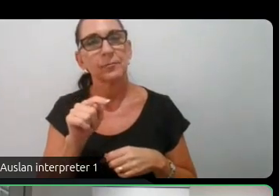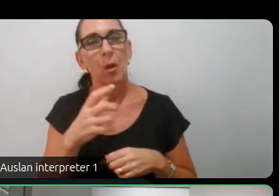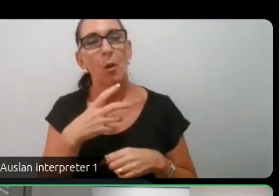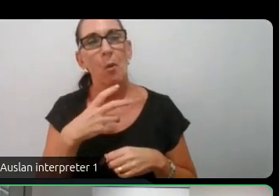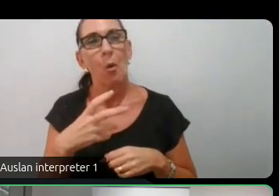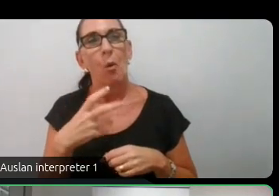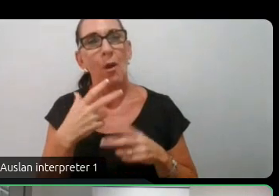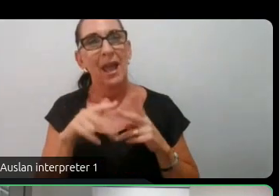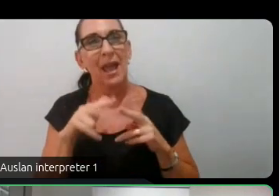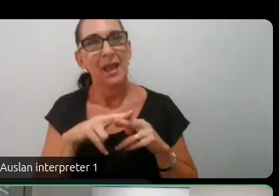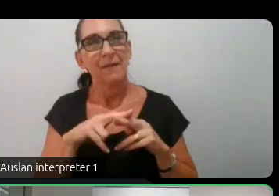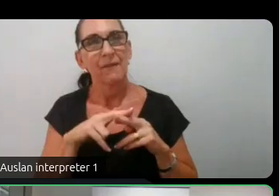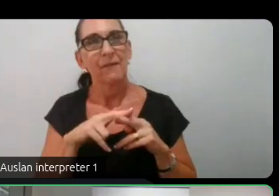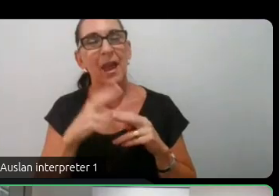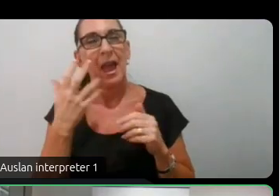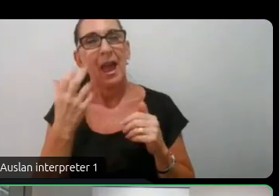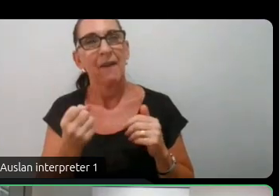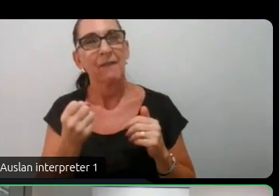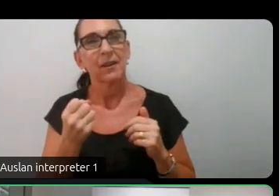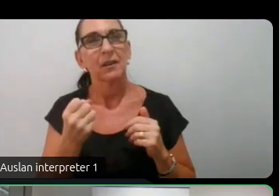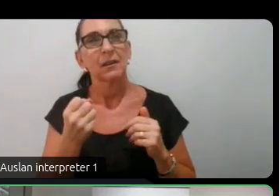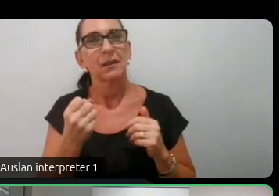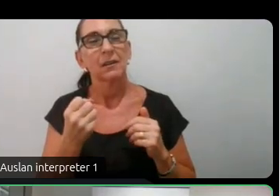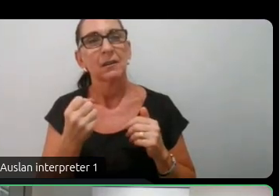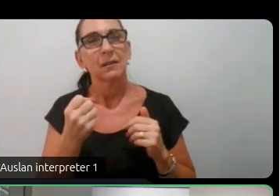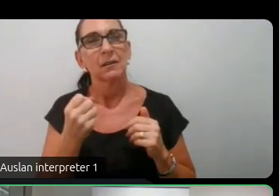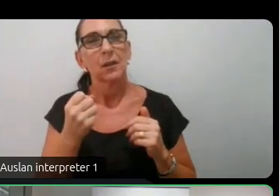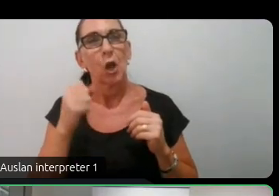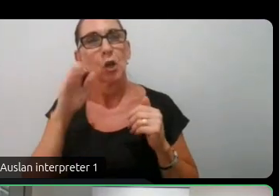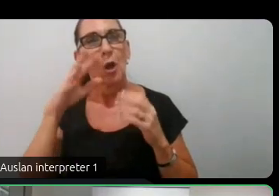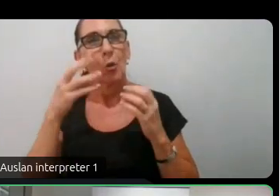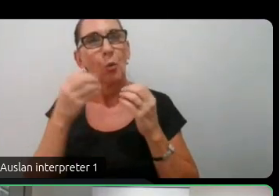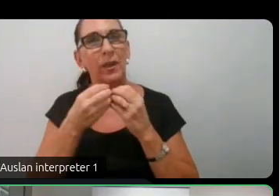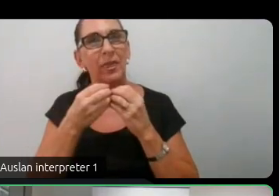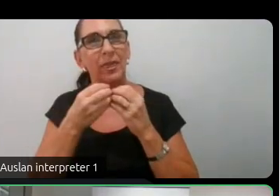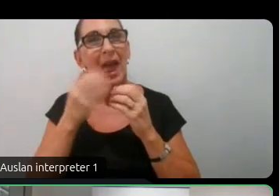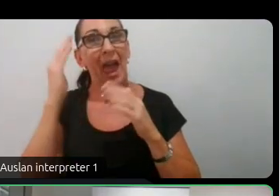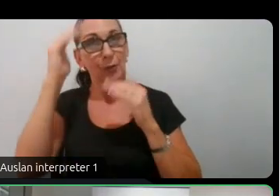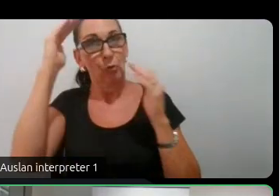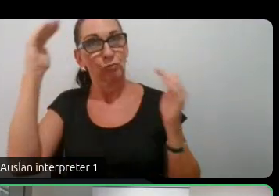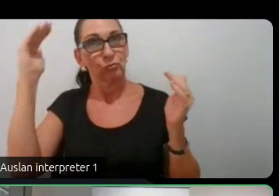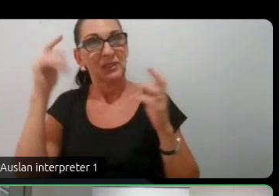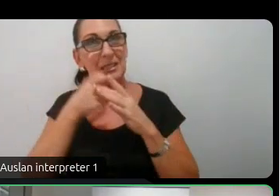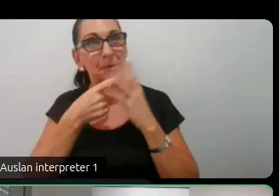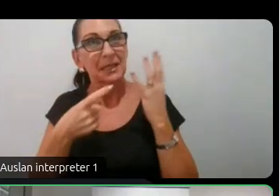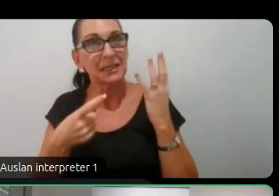adult children who have disabilities. Um but it also can be consist considered any criteria.